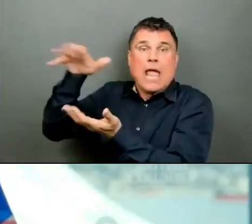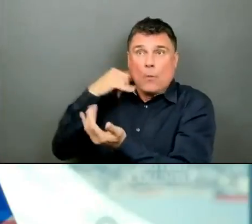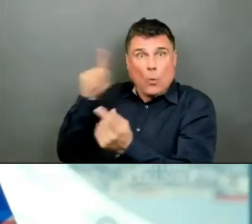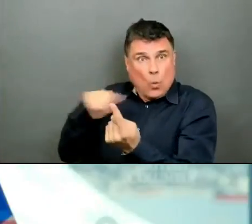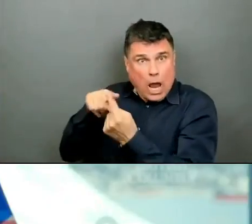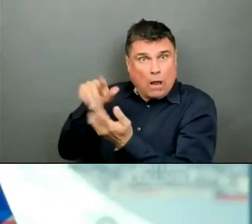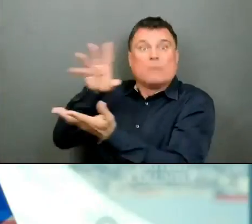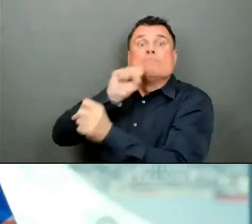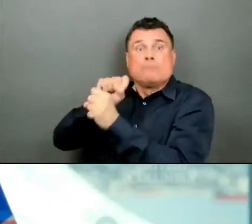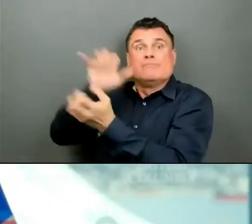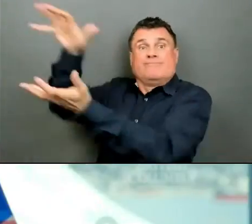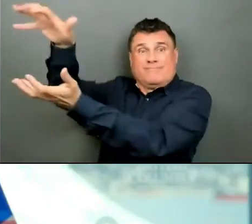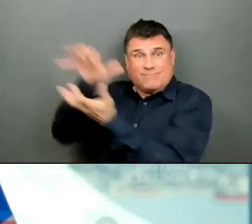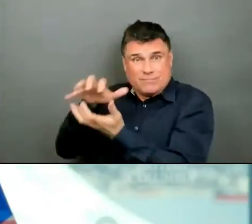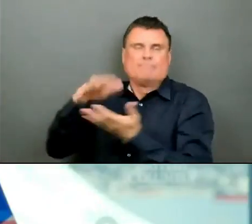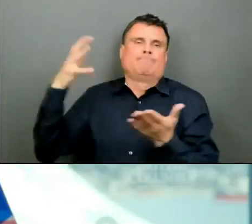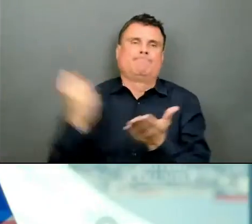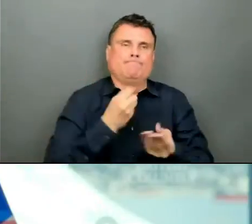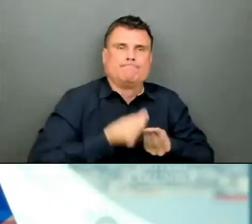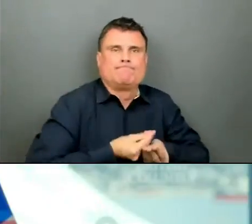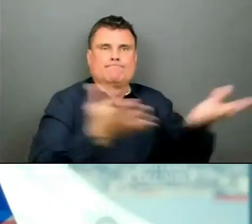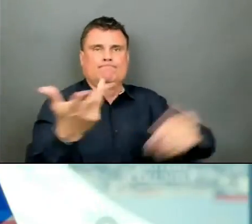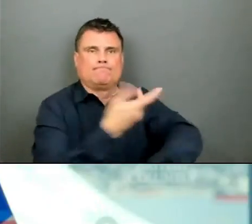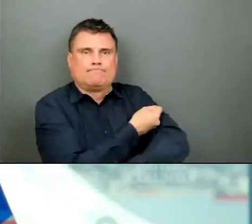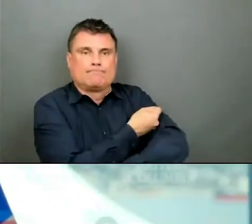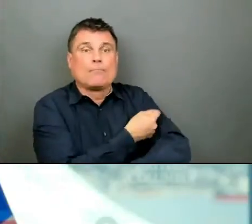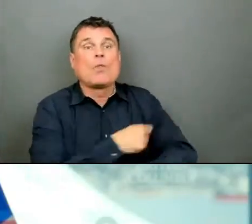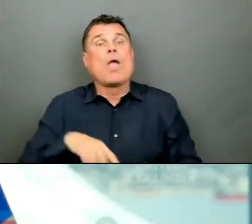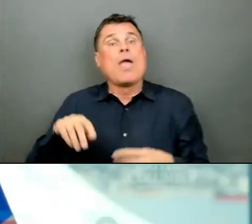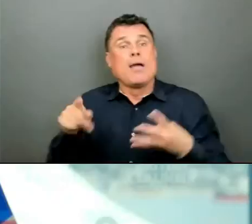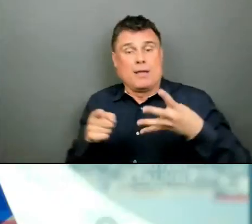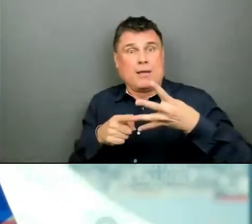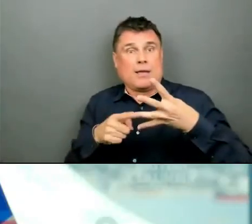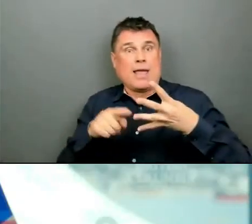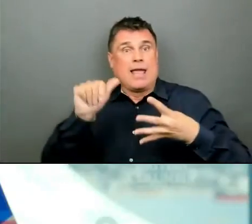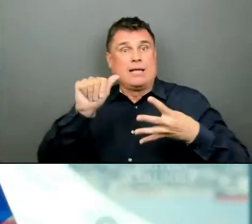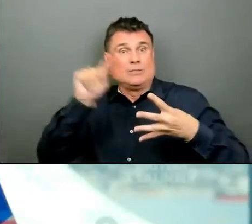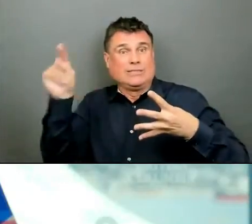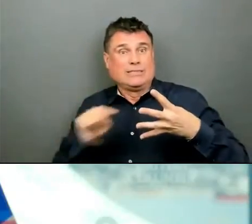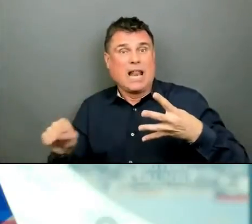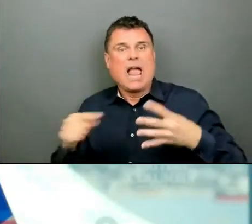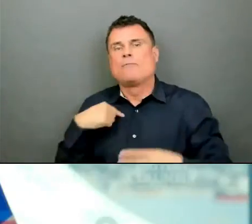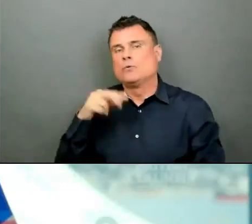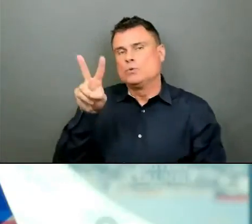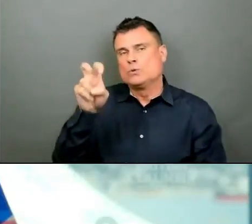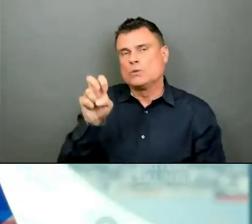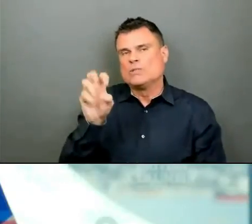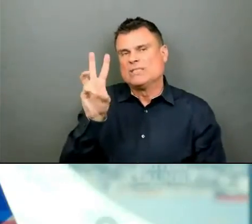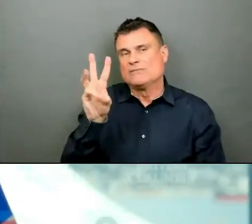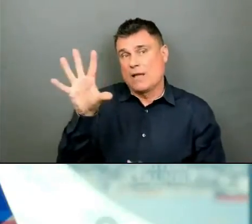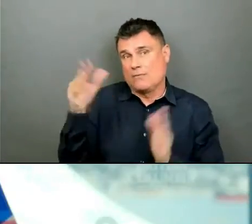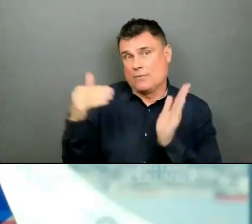astro Zen KA we have received 2 thousands of doses and as